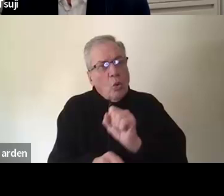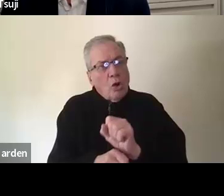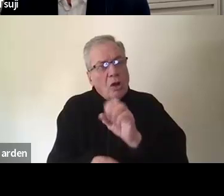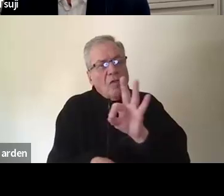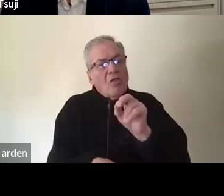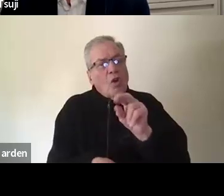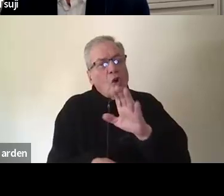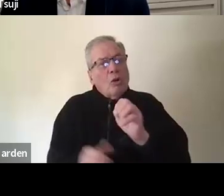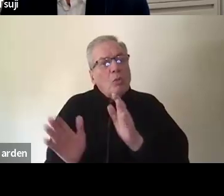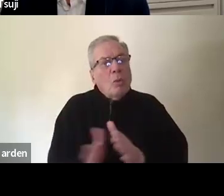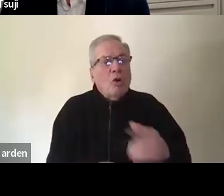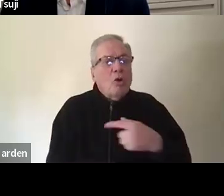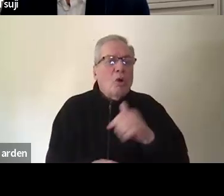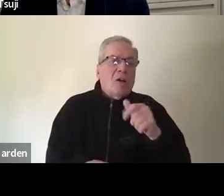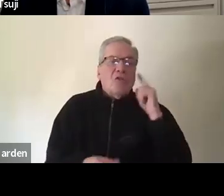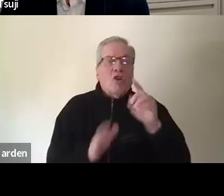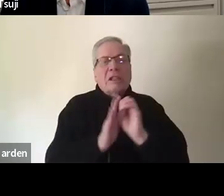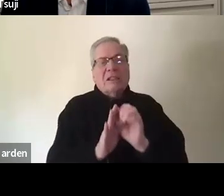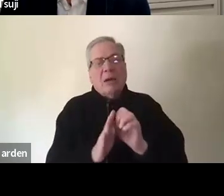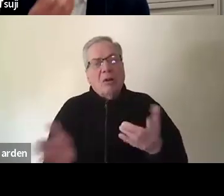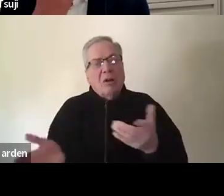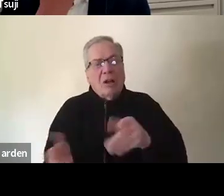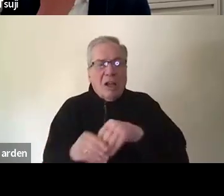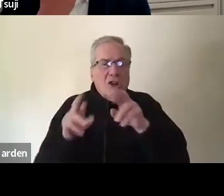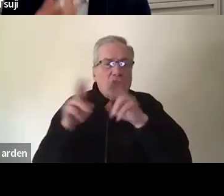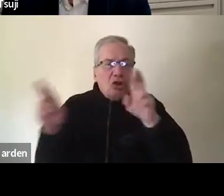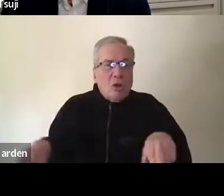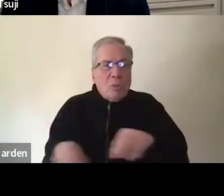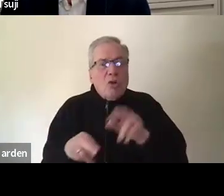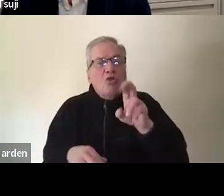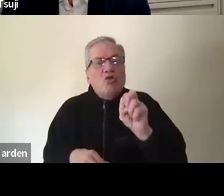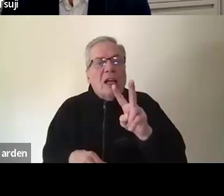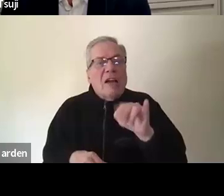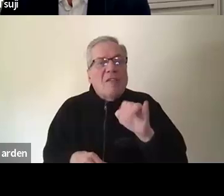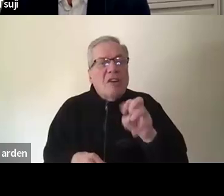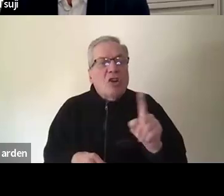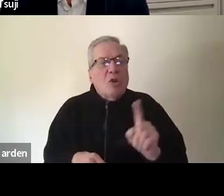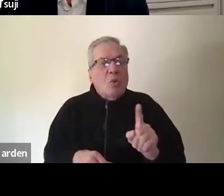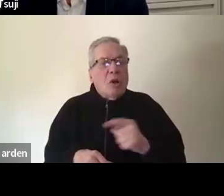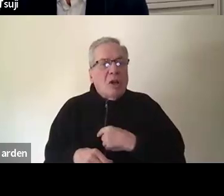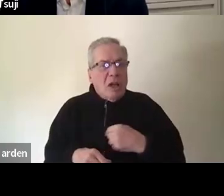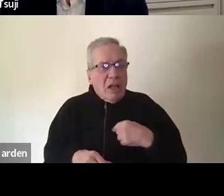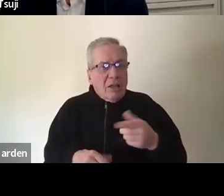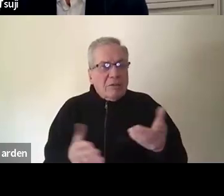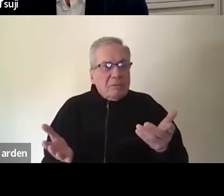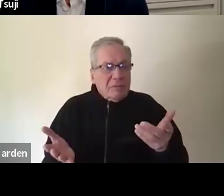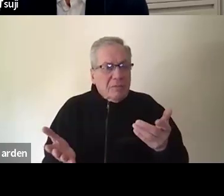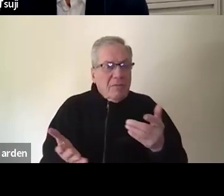be for example in our case we have a resume review where students already have their resume done and